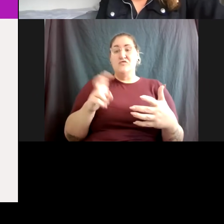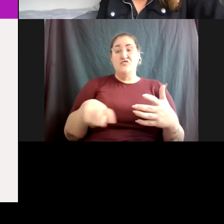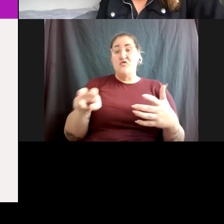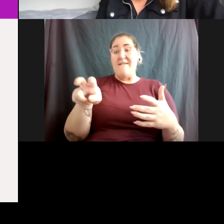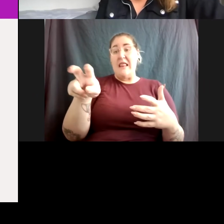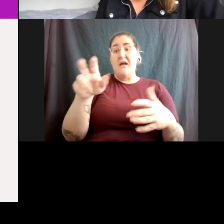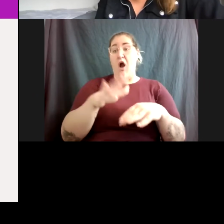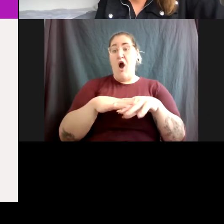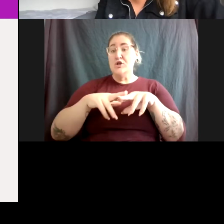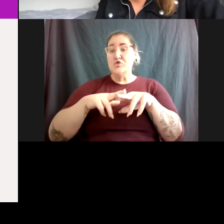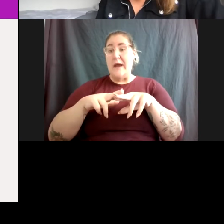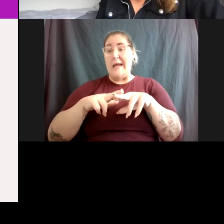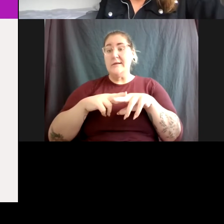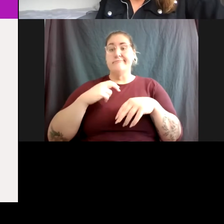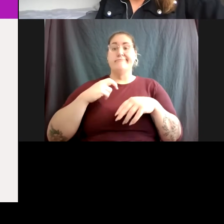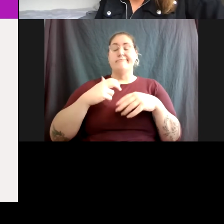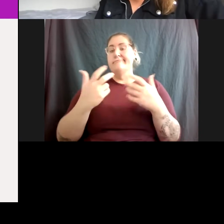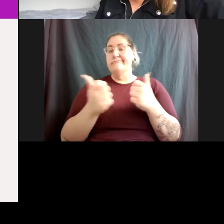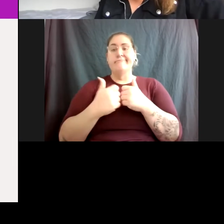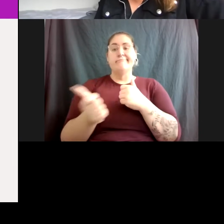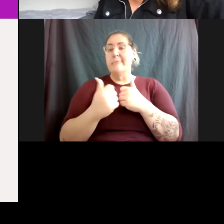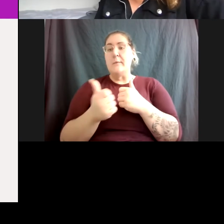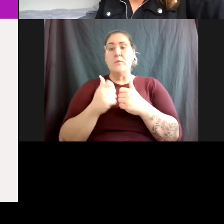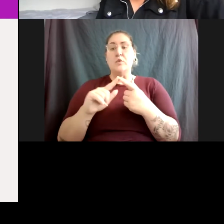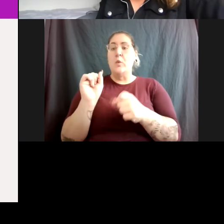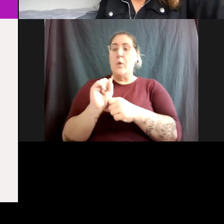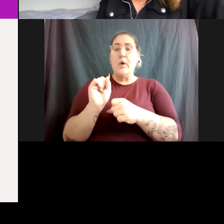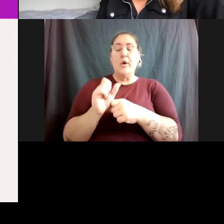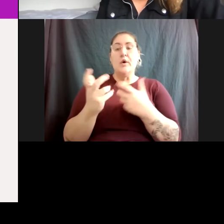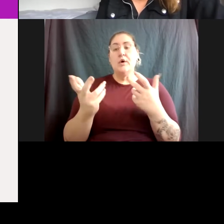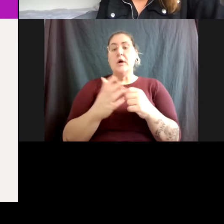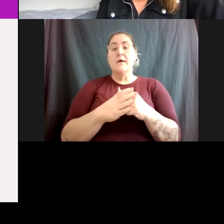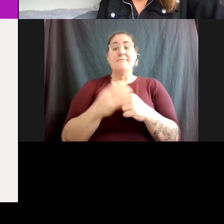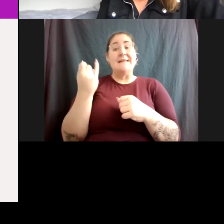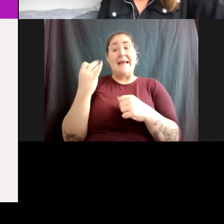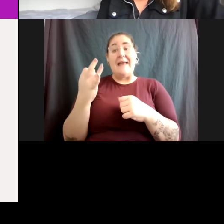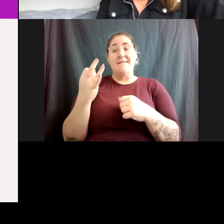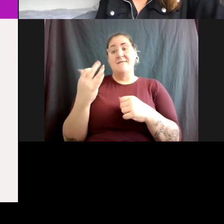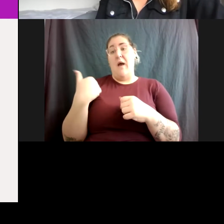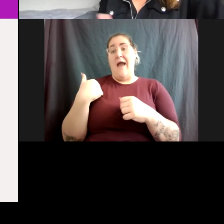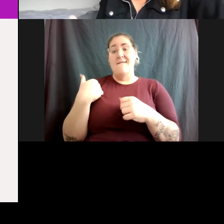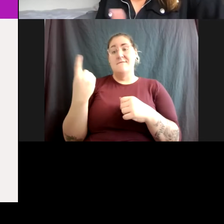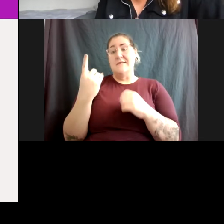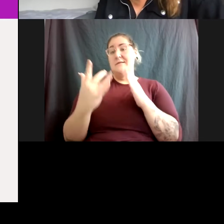commuting in and out of work. People who are holding devices in one hand. People with large